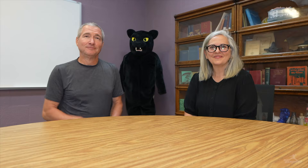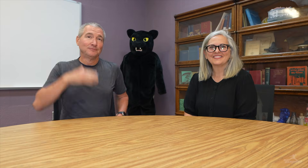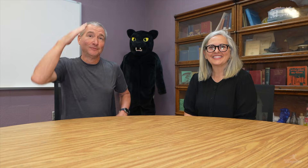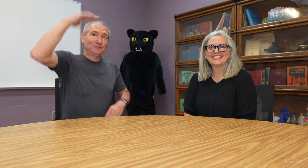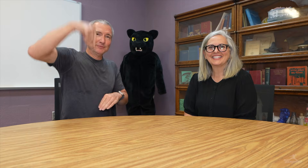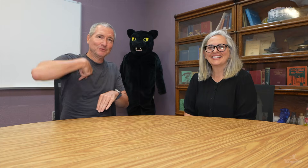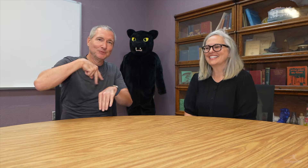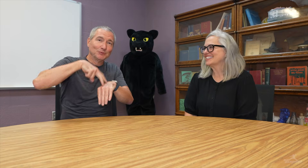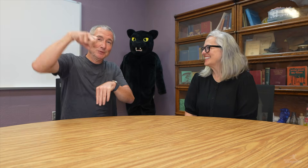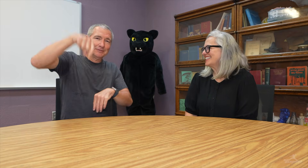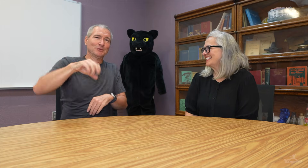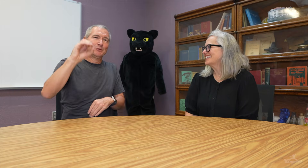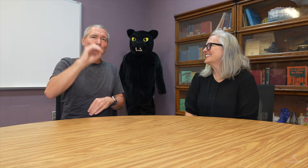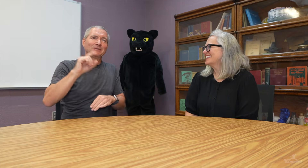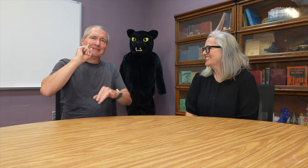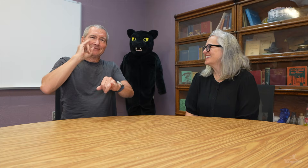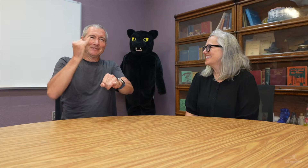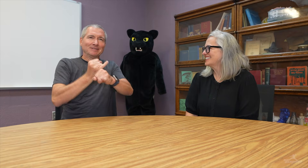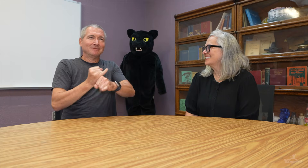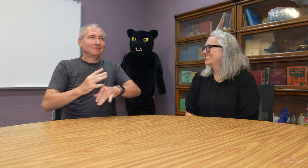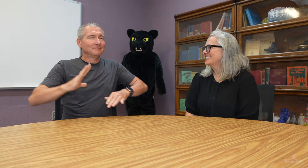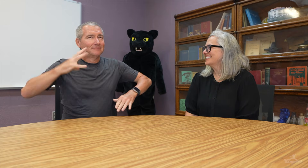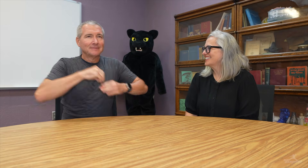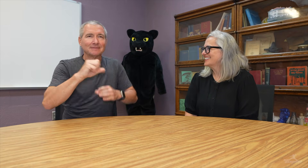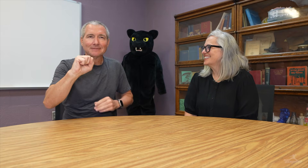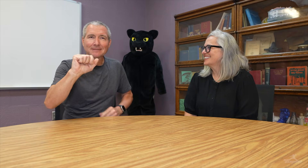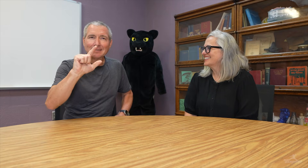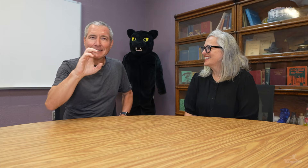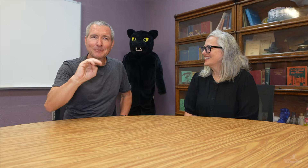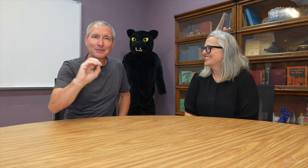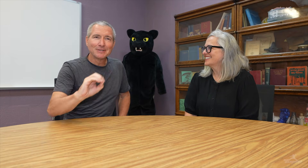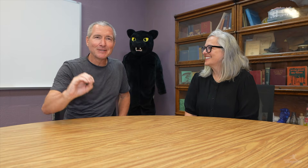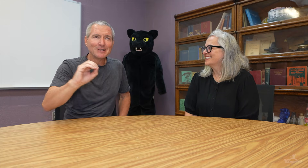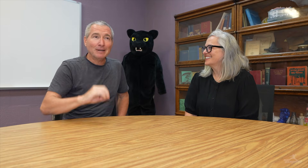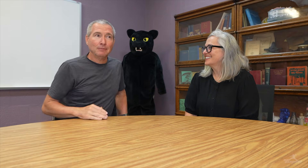Hello! I’m Joel at the Oregon School for the Deaf in Salem, Oregon!